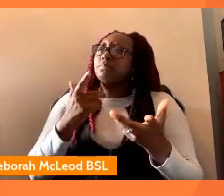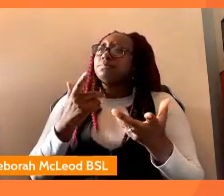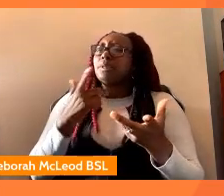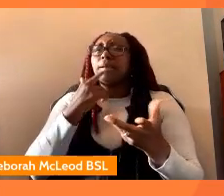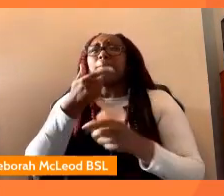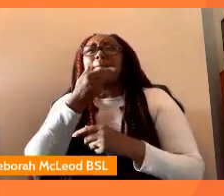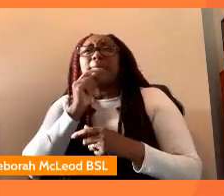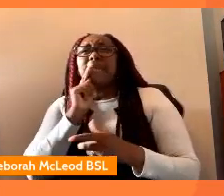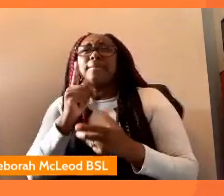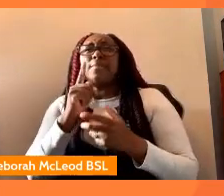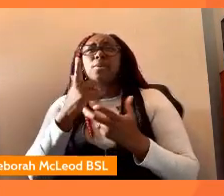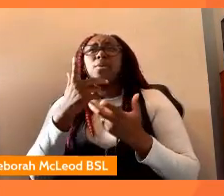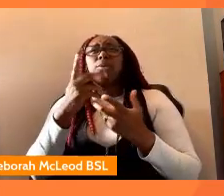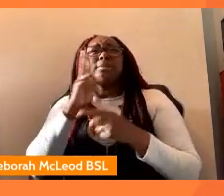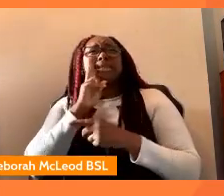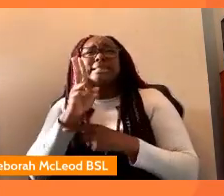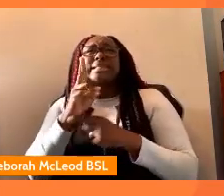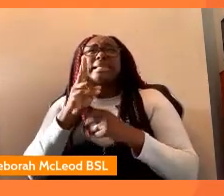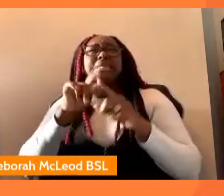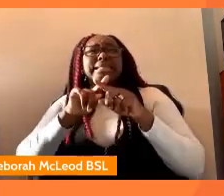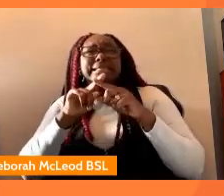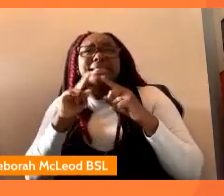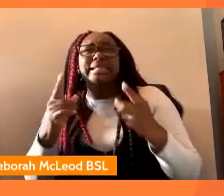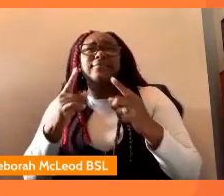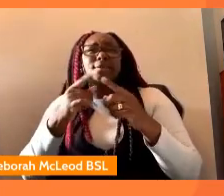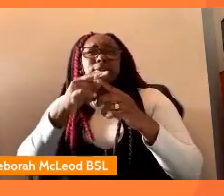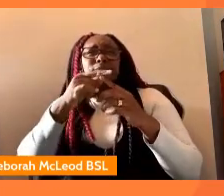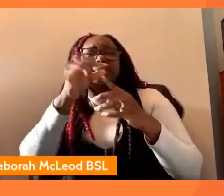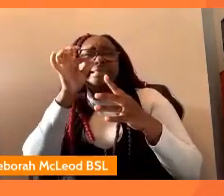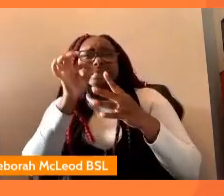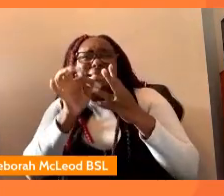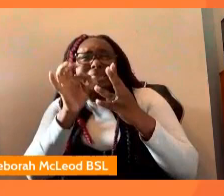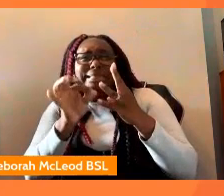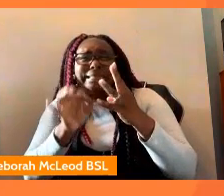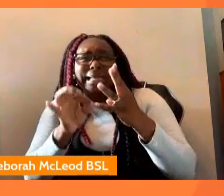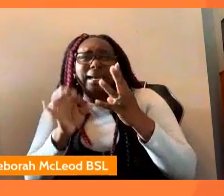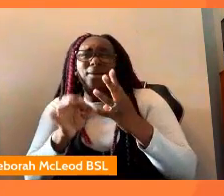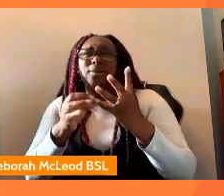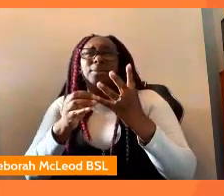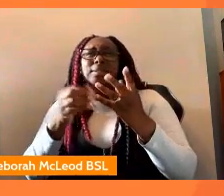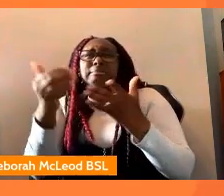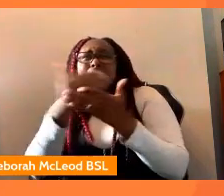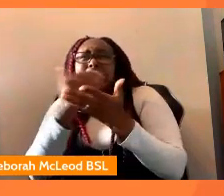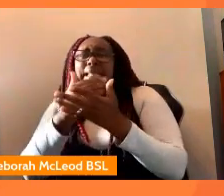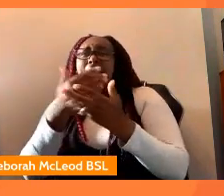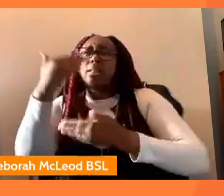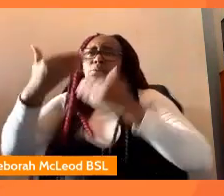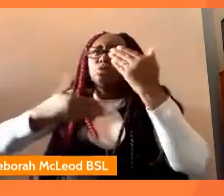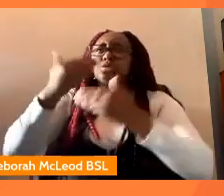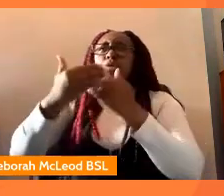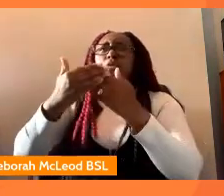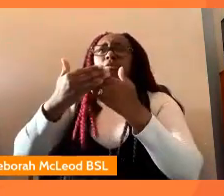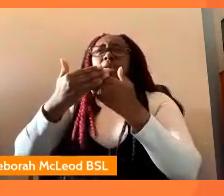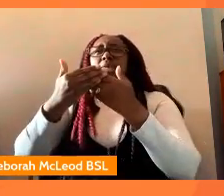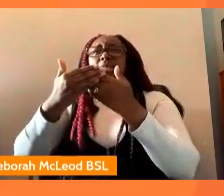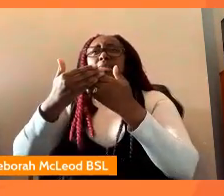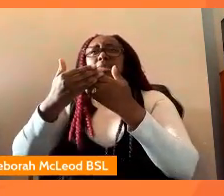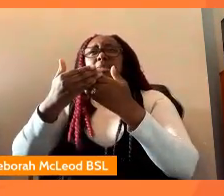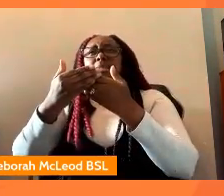to uncover the different layers of detail. To gather stories, to engage with communities and to collaborate